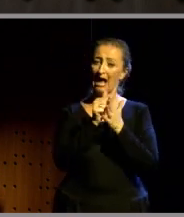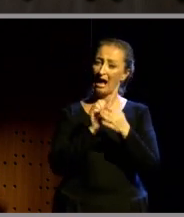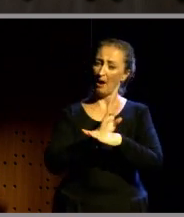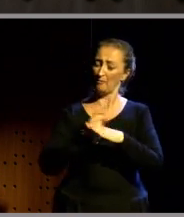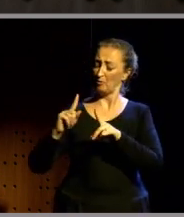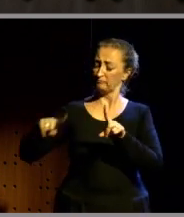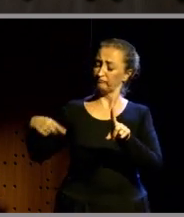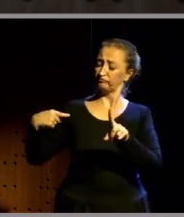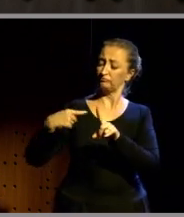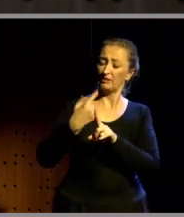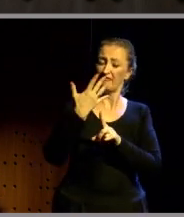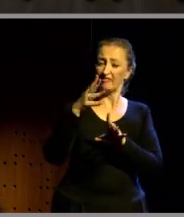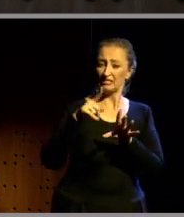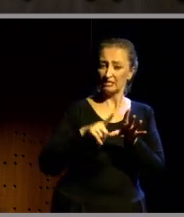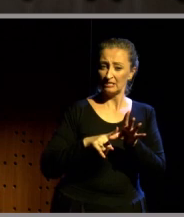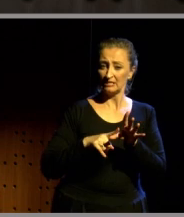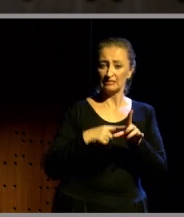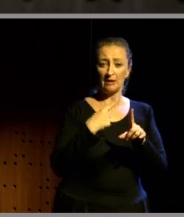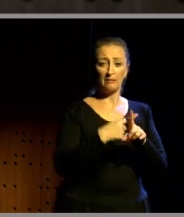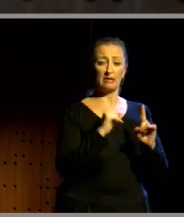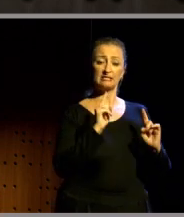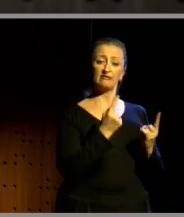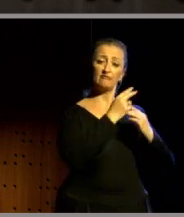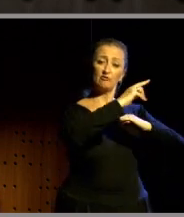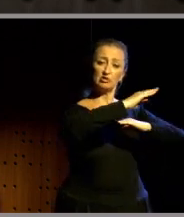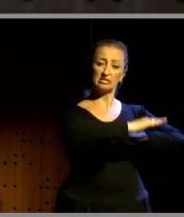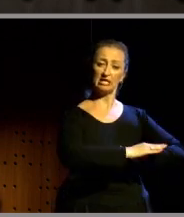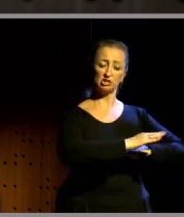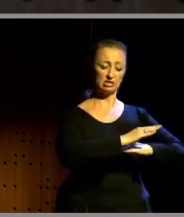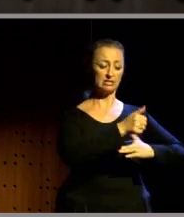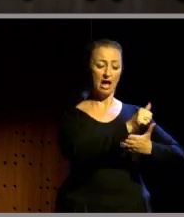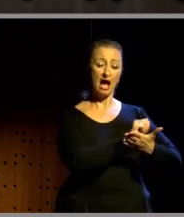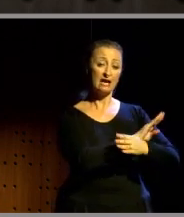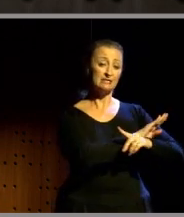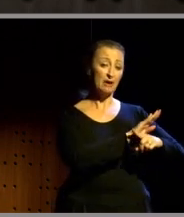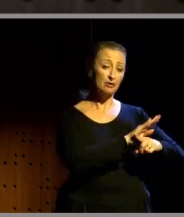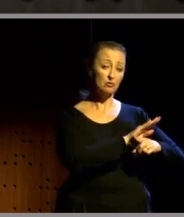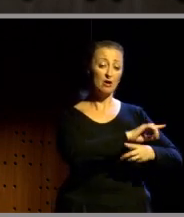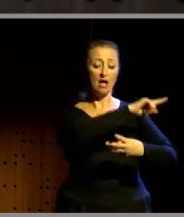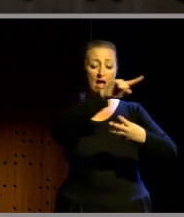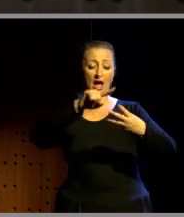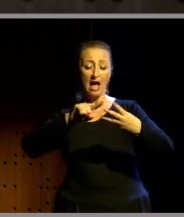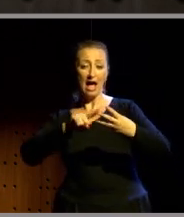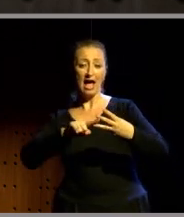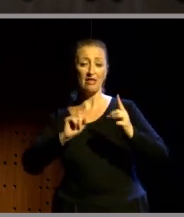the First Nations Arts and Culture Strategy panel, and the First Nations-led board will ensure